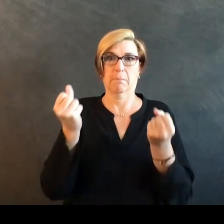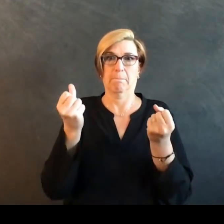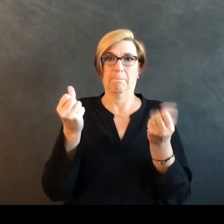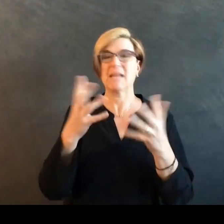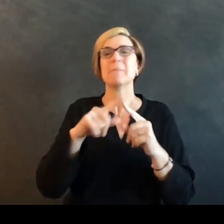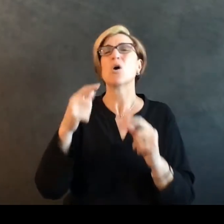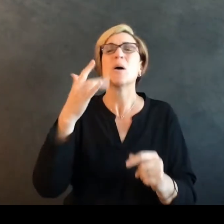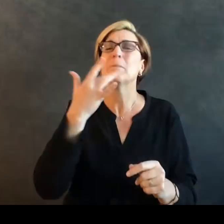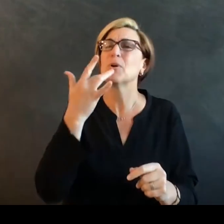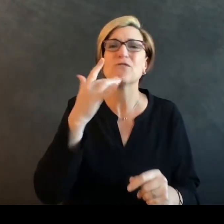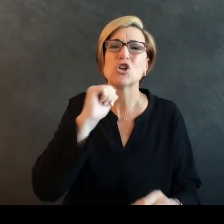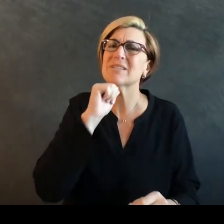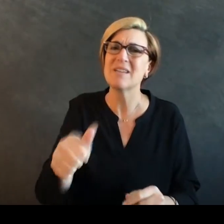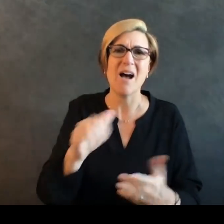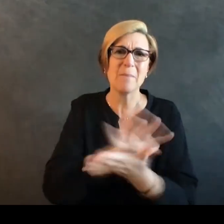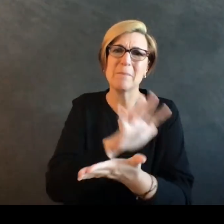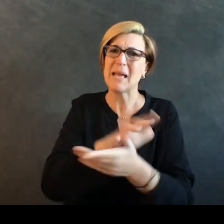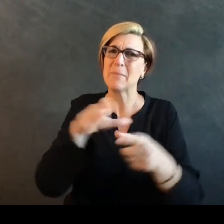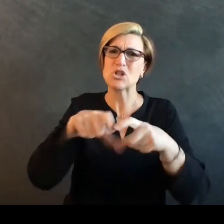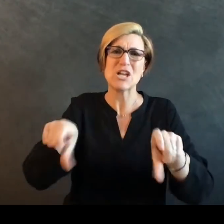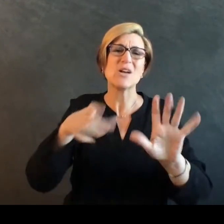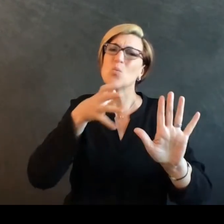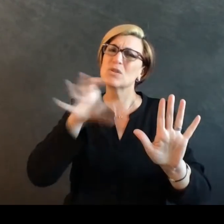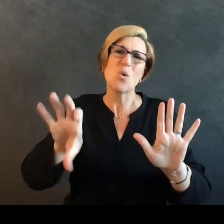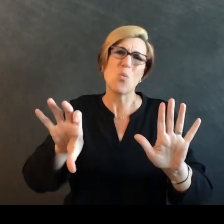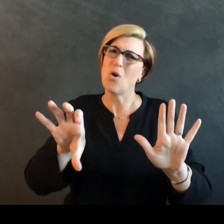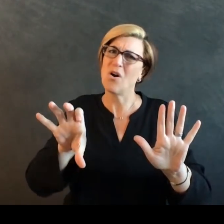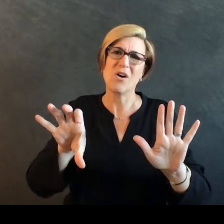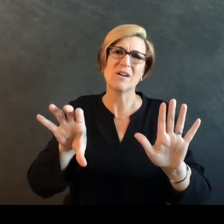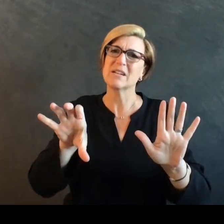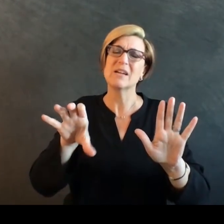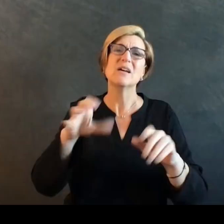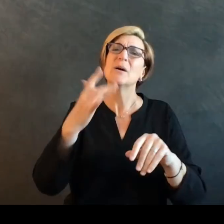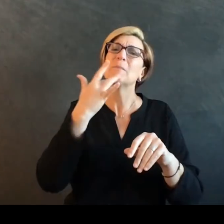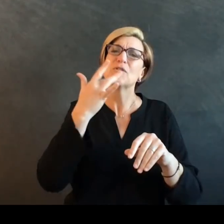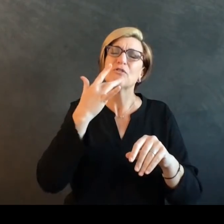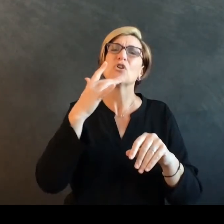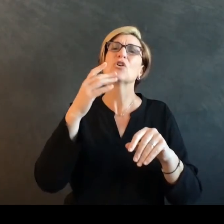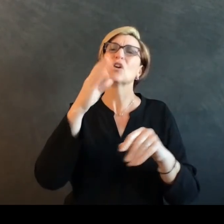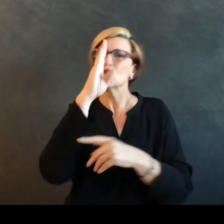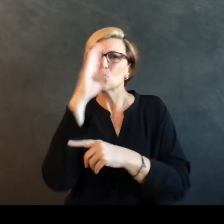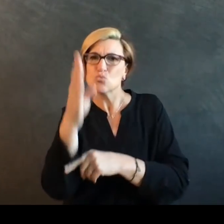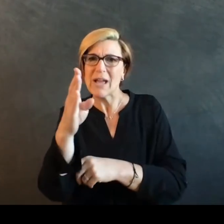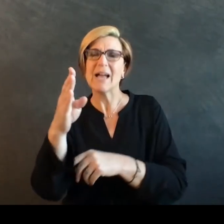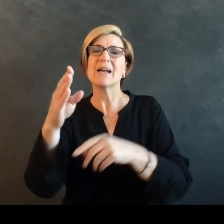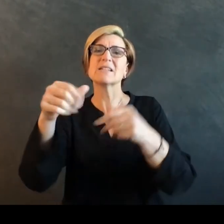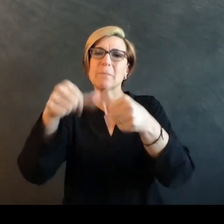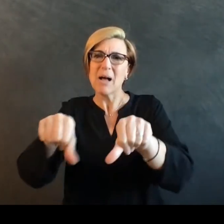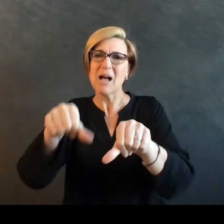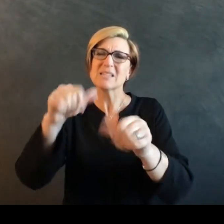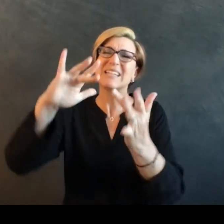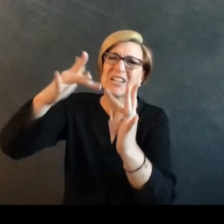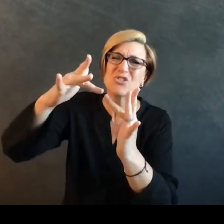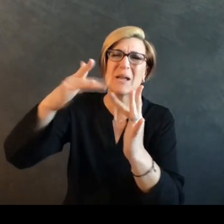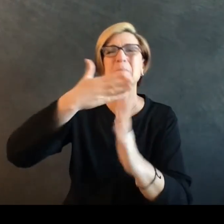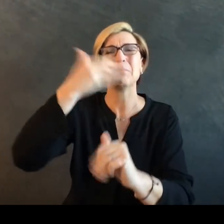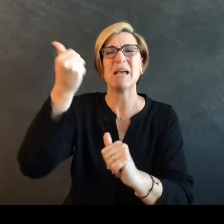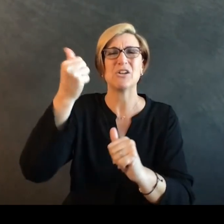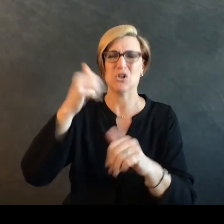environment we don't want people to get checks we want to put money directly into their account secretary this is for I guess both you and the administrator